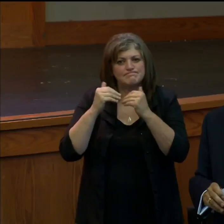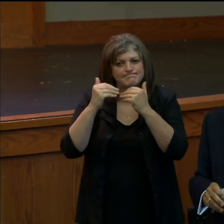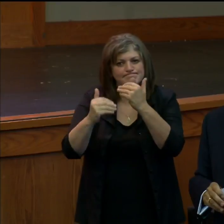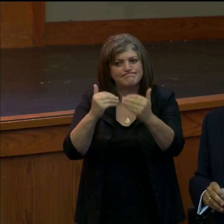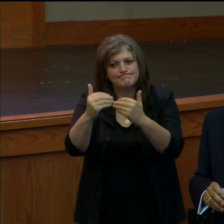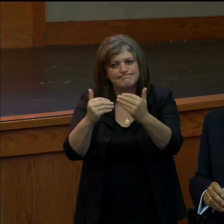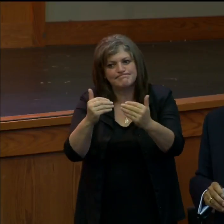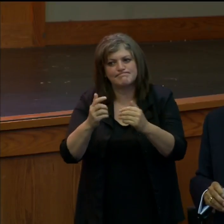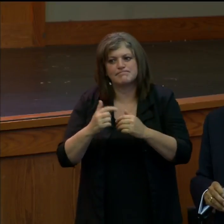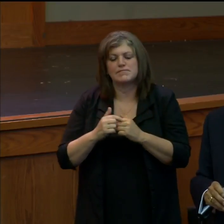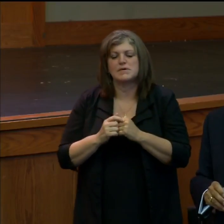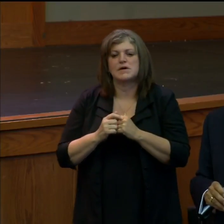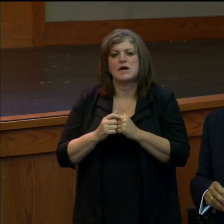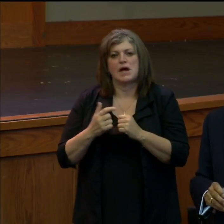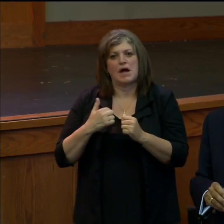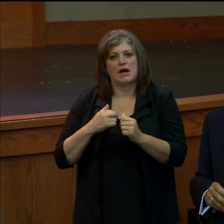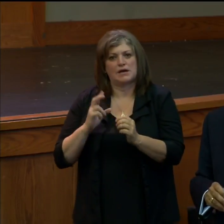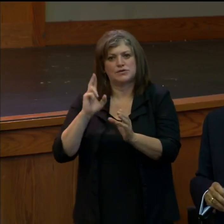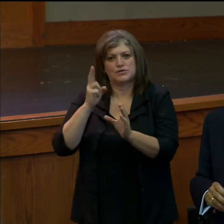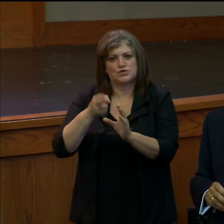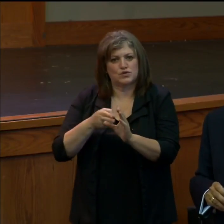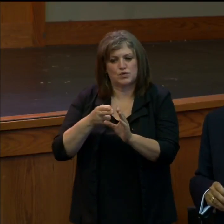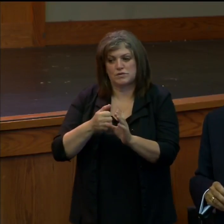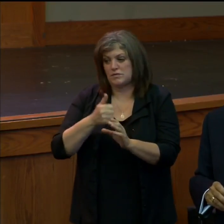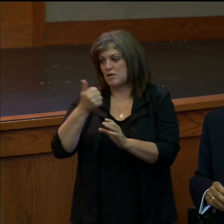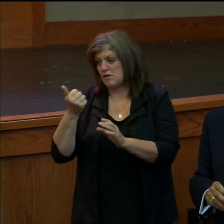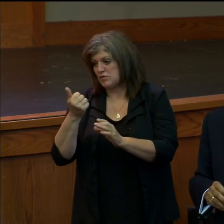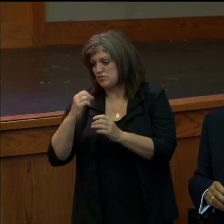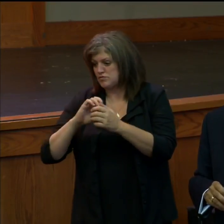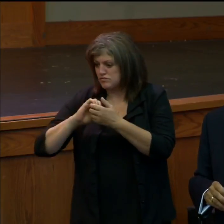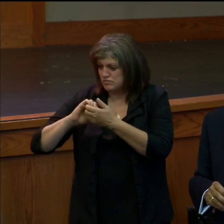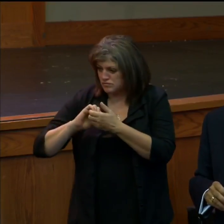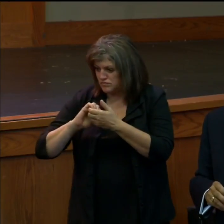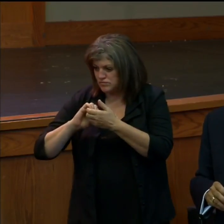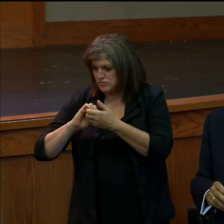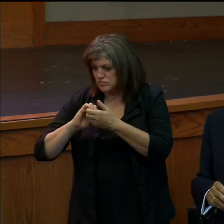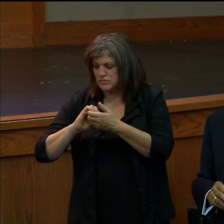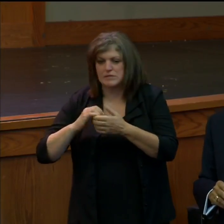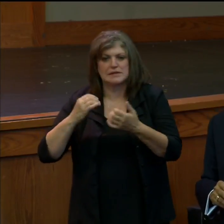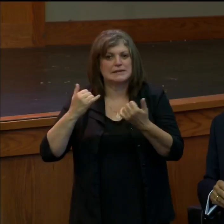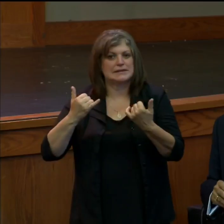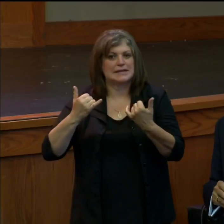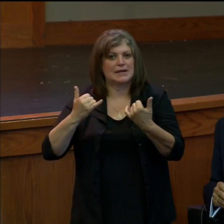SO I JOIN OTHERS IN SAYING NOW IS THE TIME.